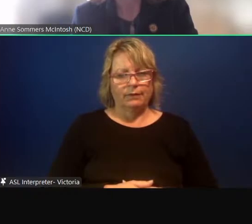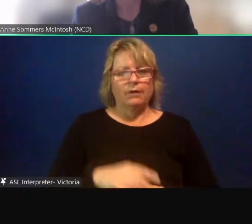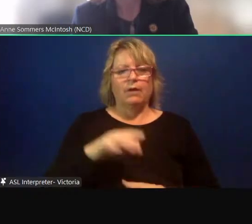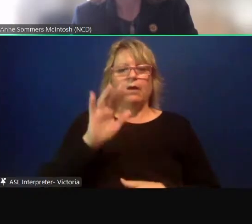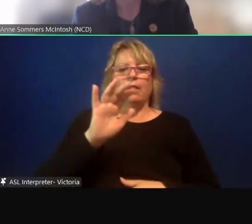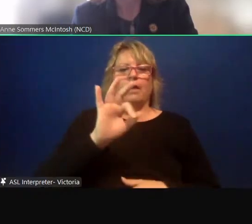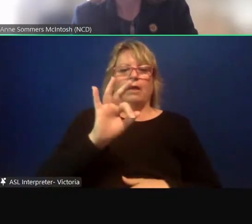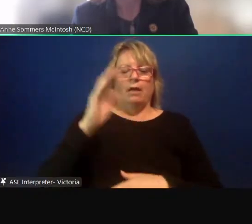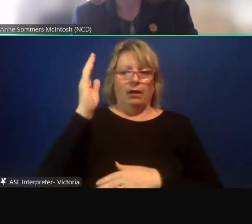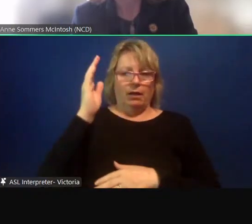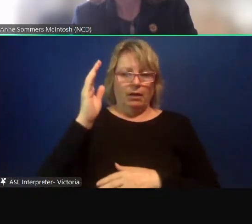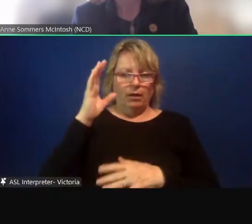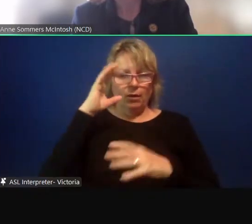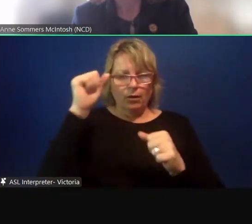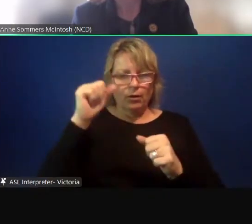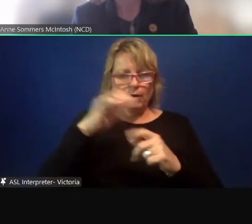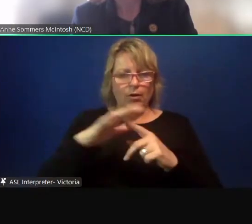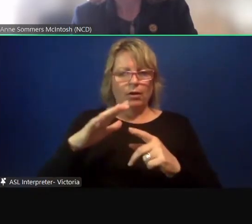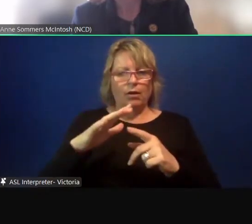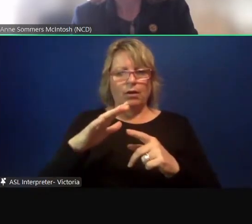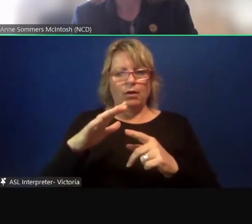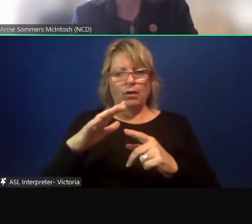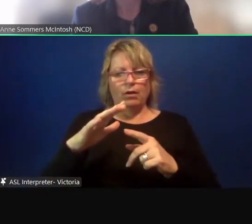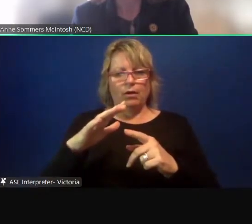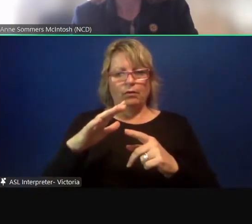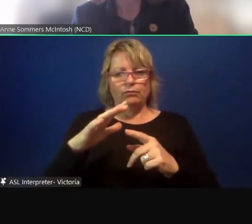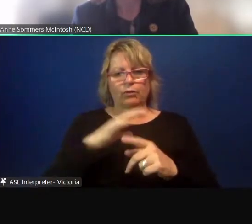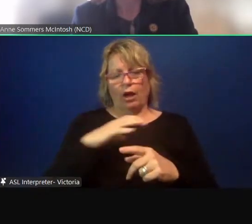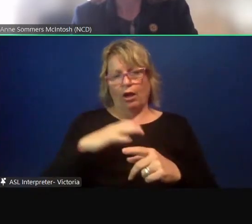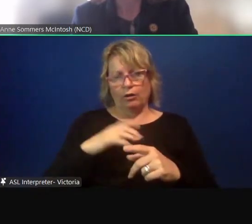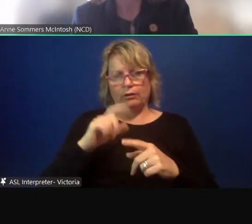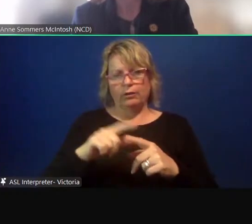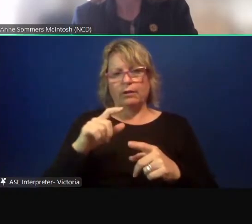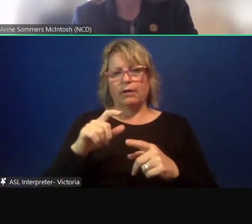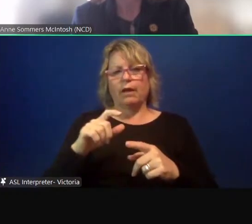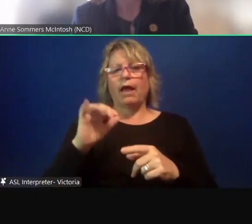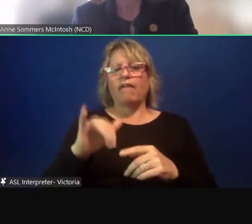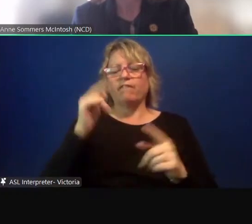and Congressionally appointed members, carries the statutory mission to advise